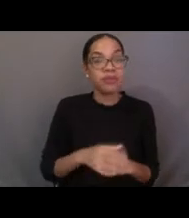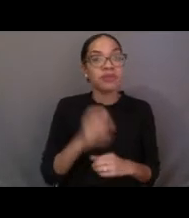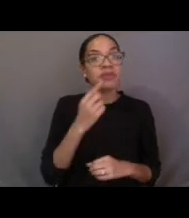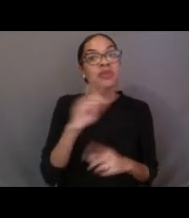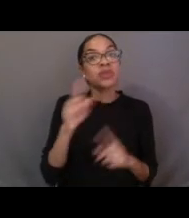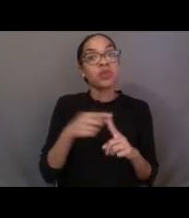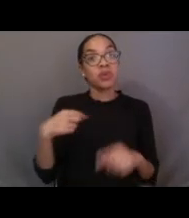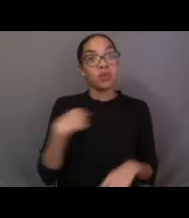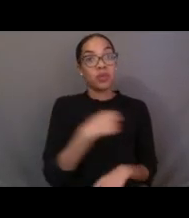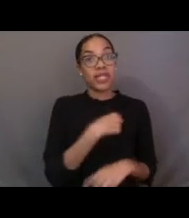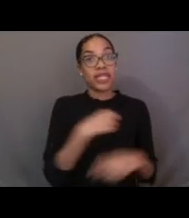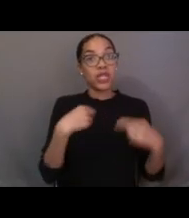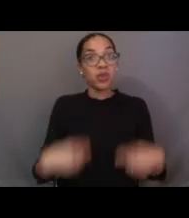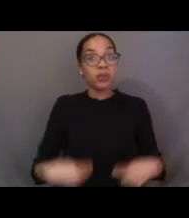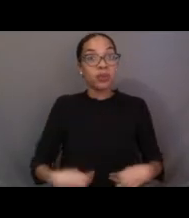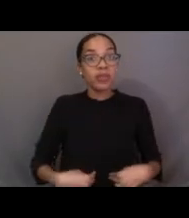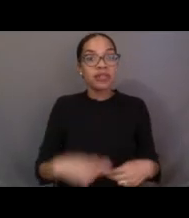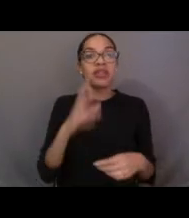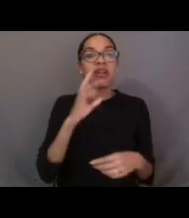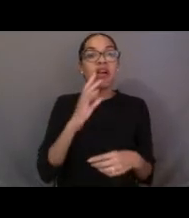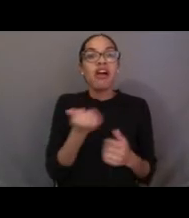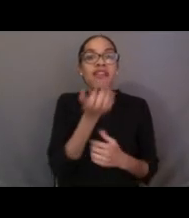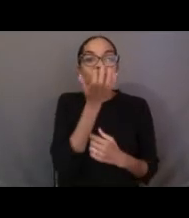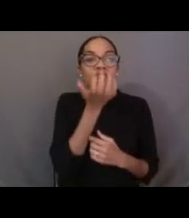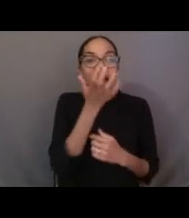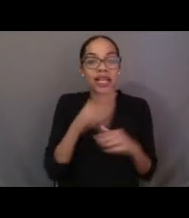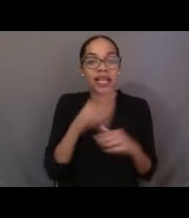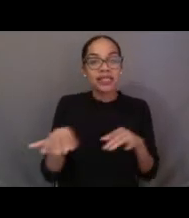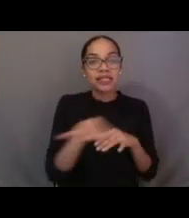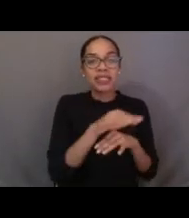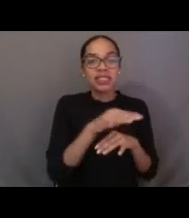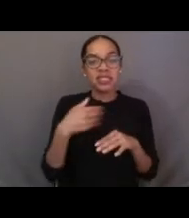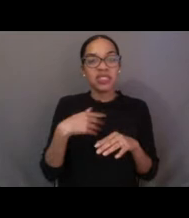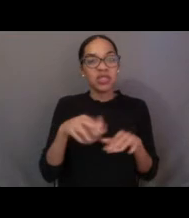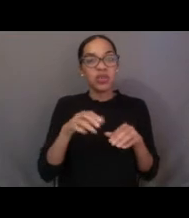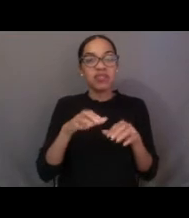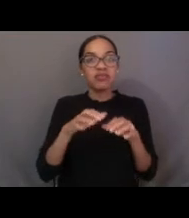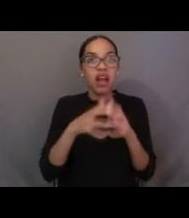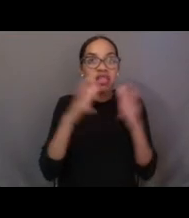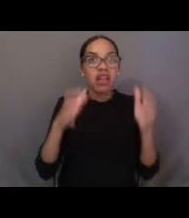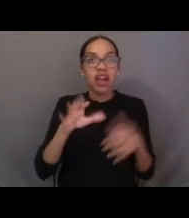or when we don't treat our sewage well enough, we actually create a lot of nitrogen